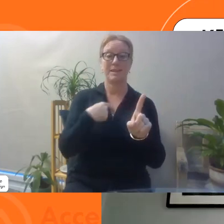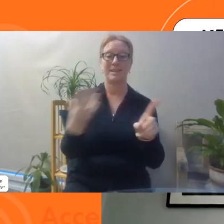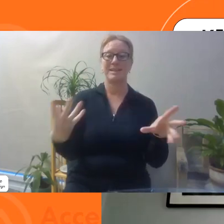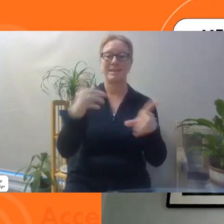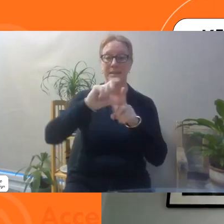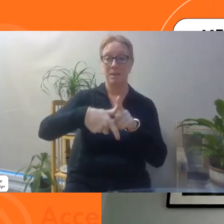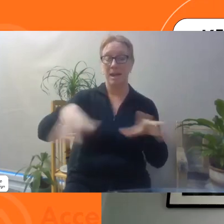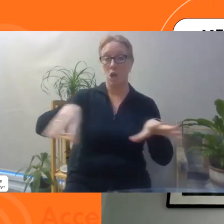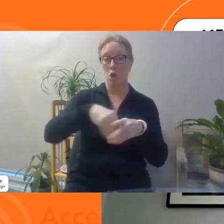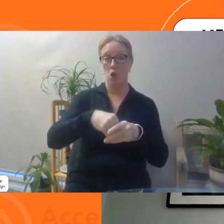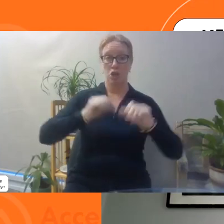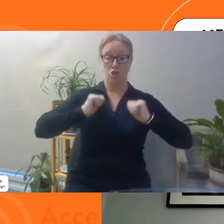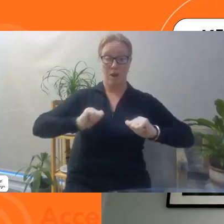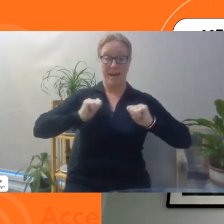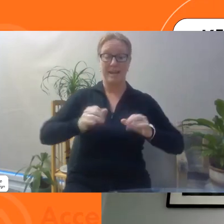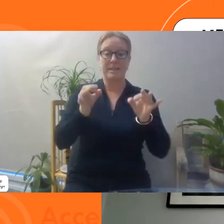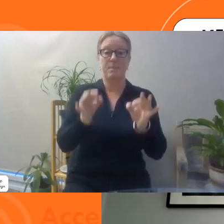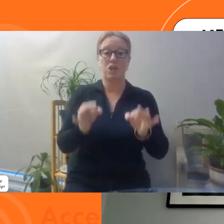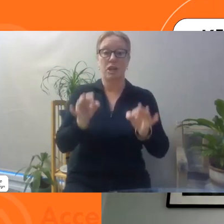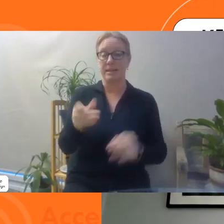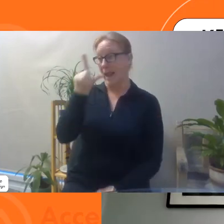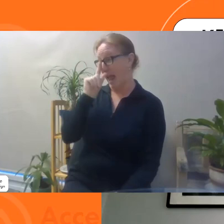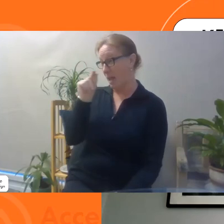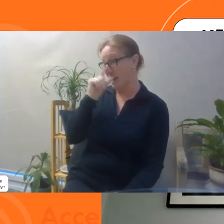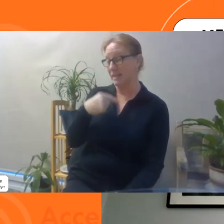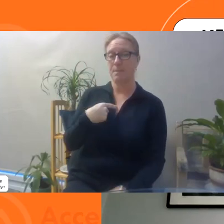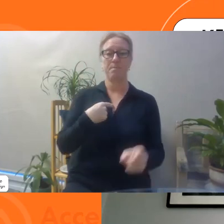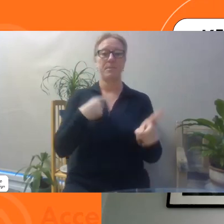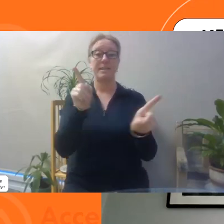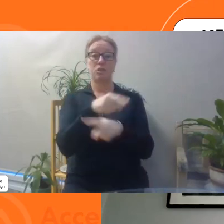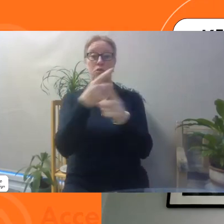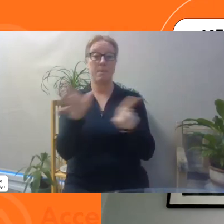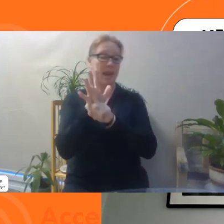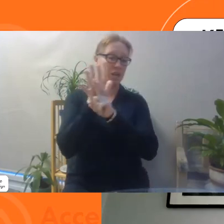describes ableism as the discrimination of and social prejudice against